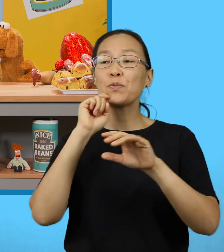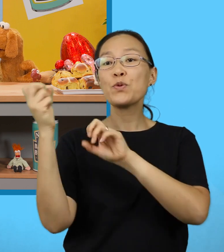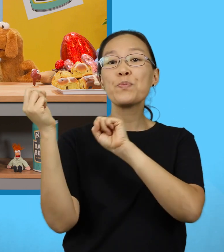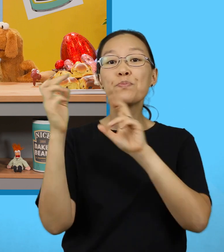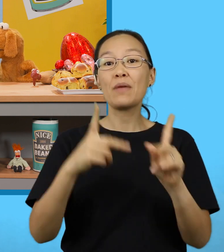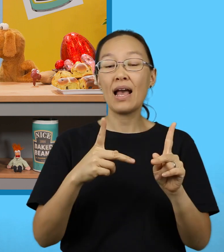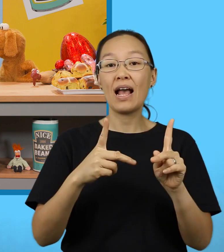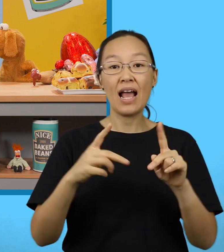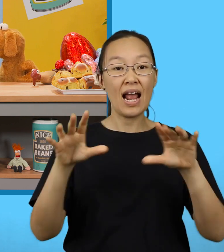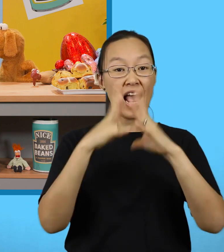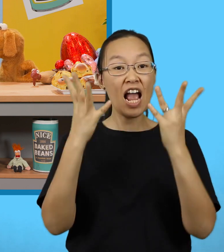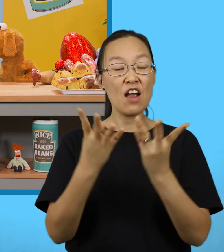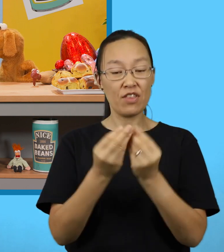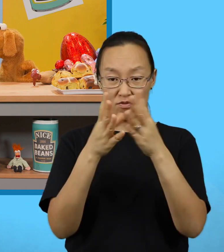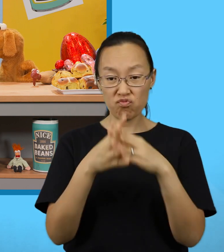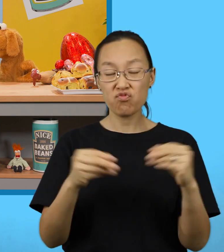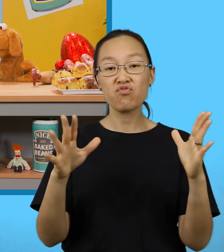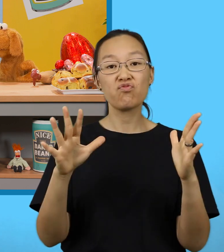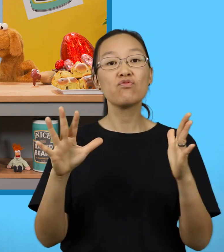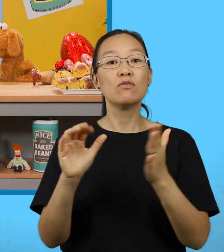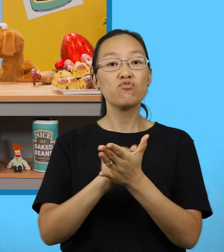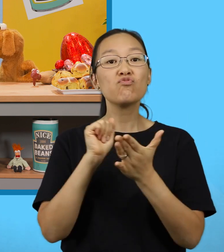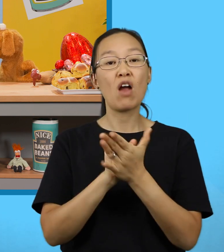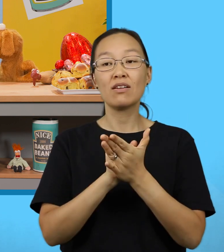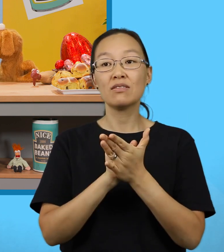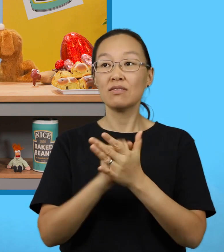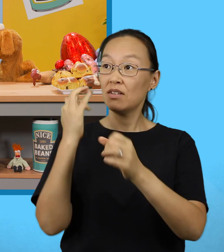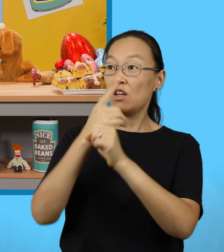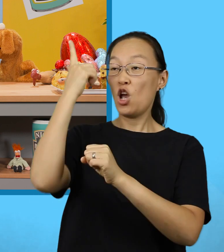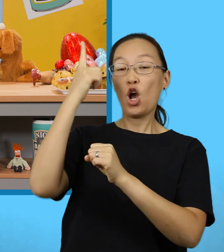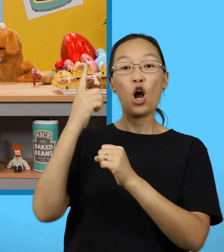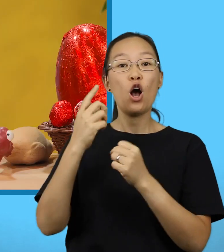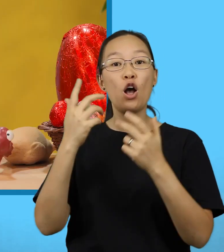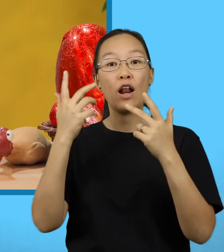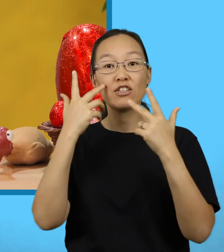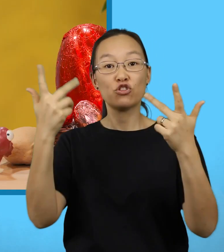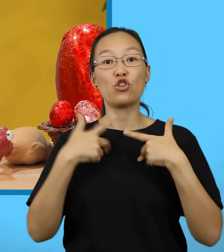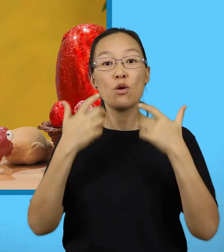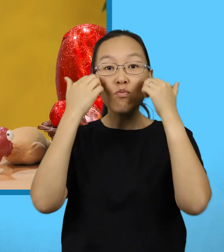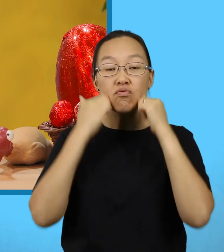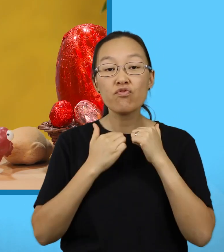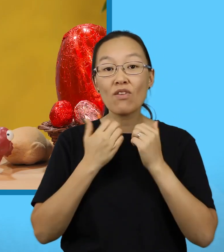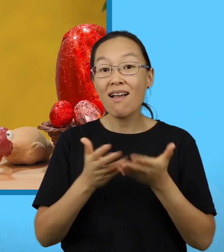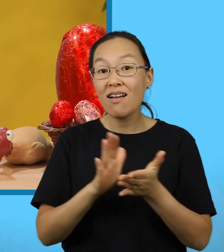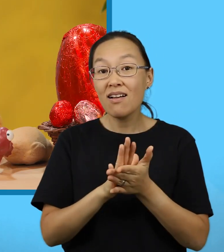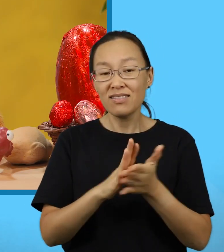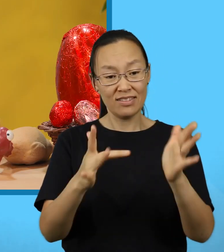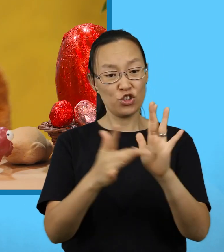because God has given proof of this to all of us by raising Jesus from death. What?